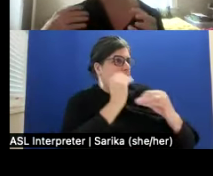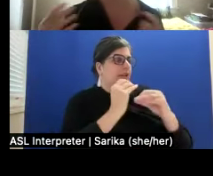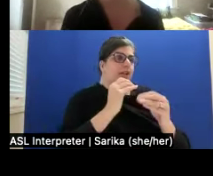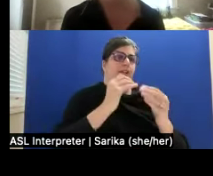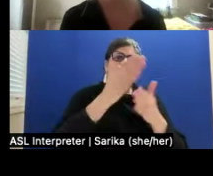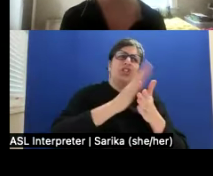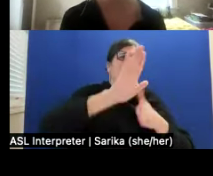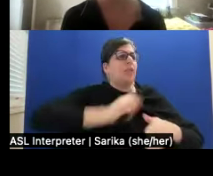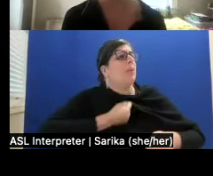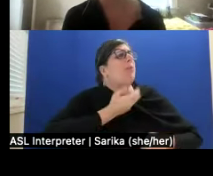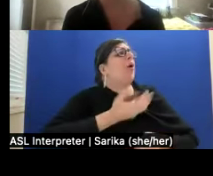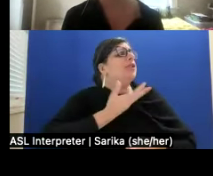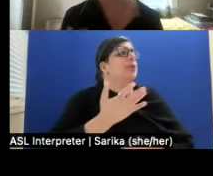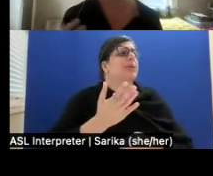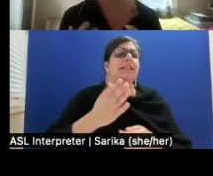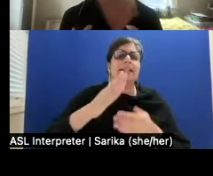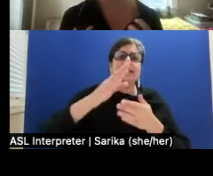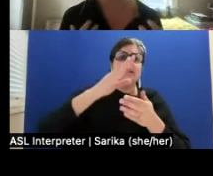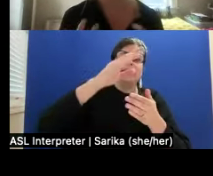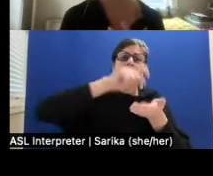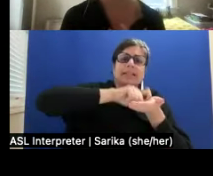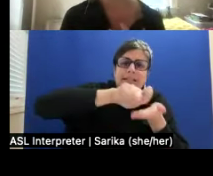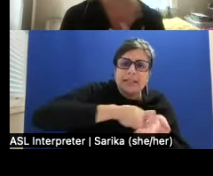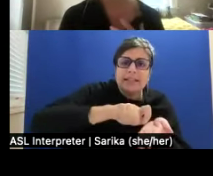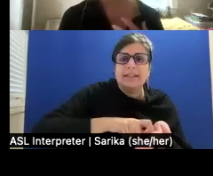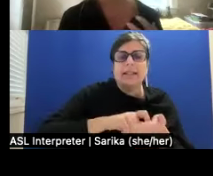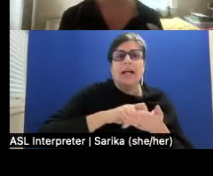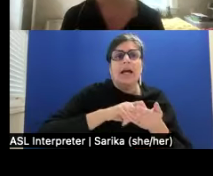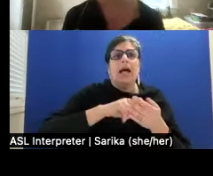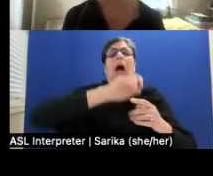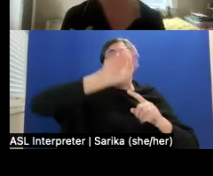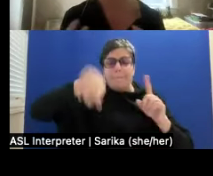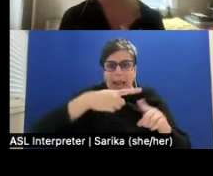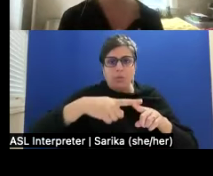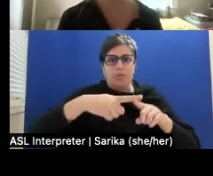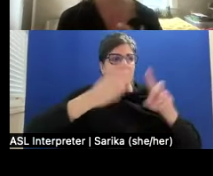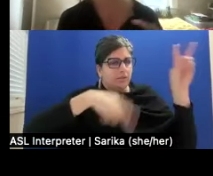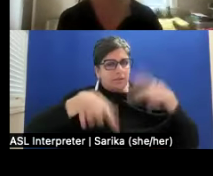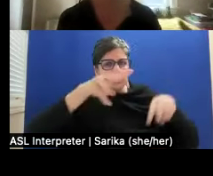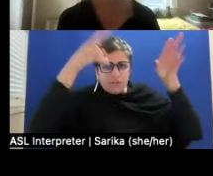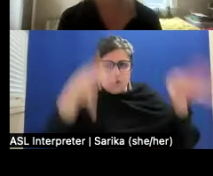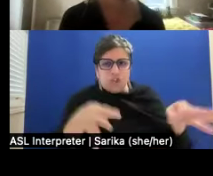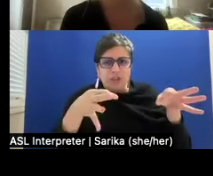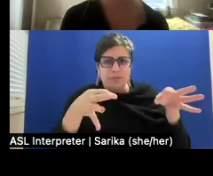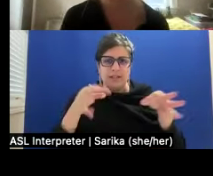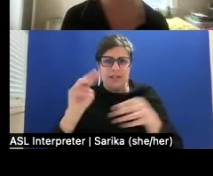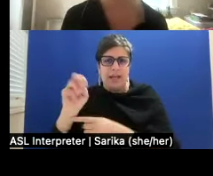on these themes of judgment and mercy, and so that it wasn't only coming for myself and my collaborators and what the audience itself